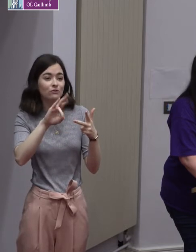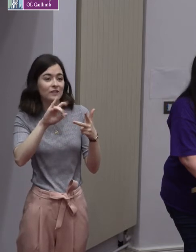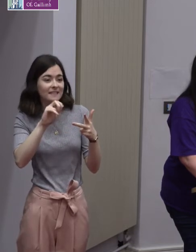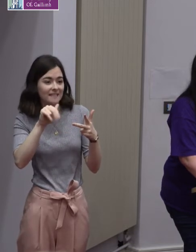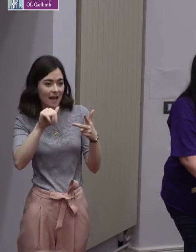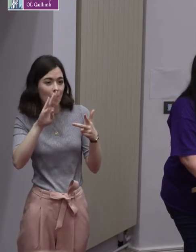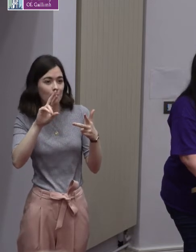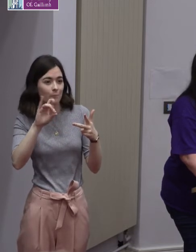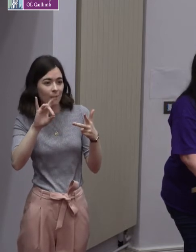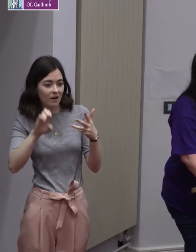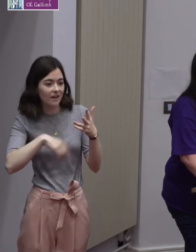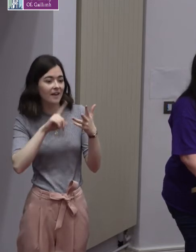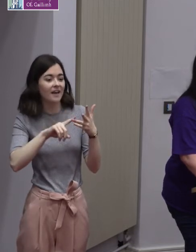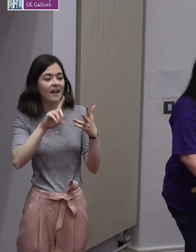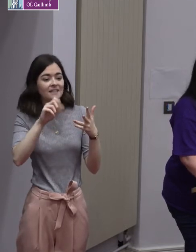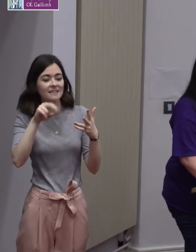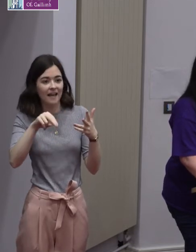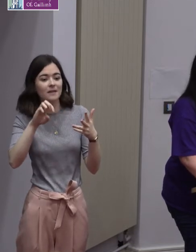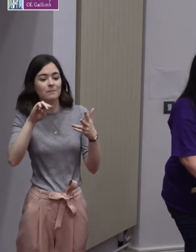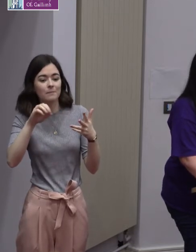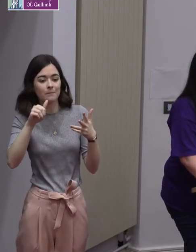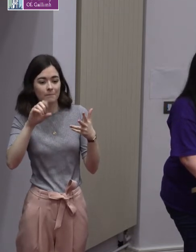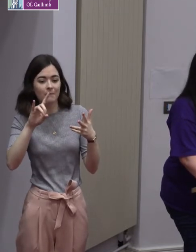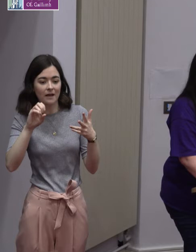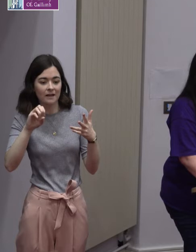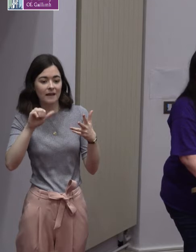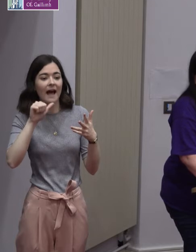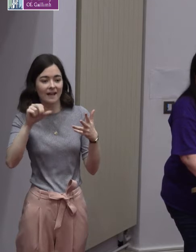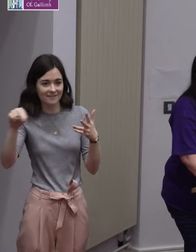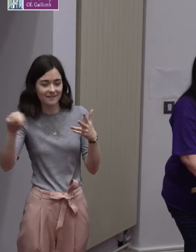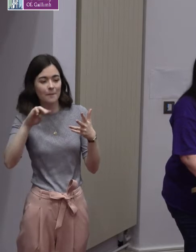and Krisztina as an artist and craft.